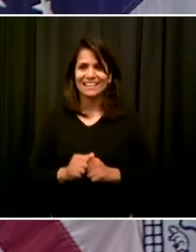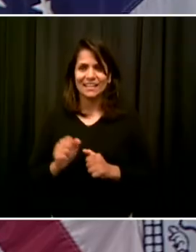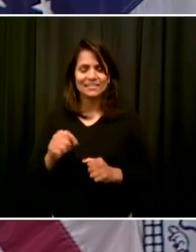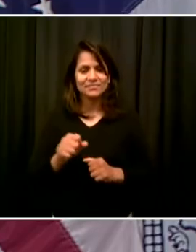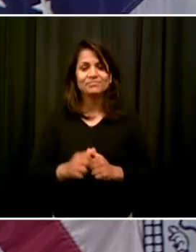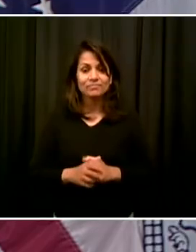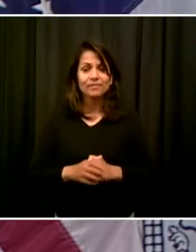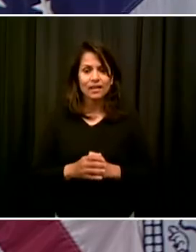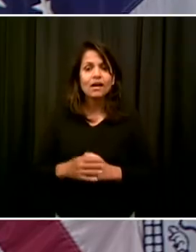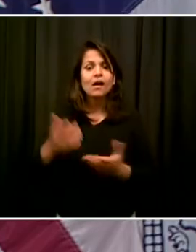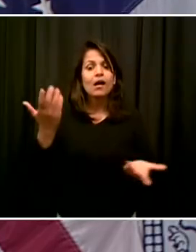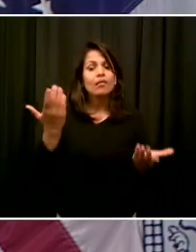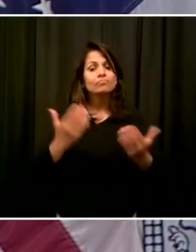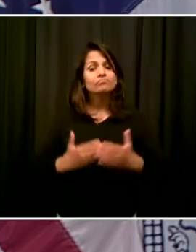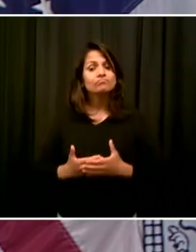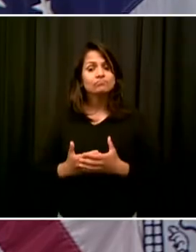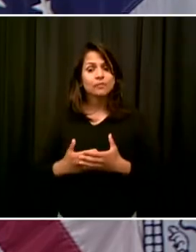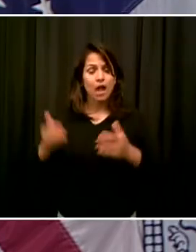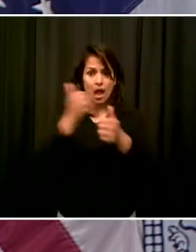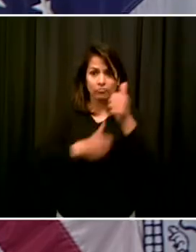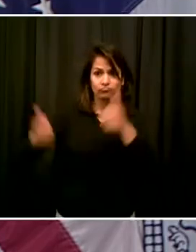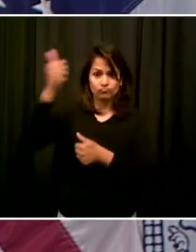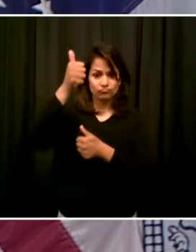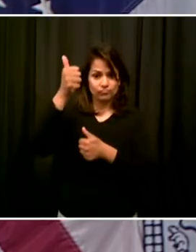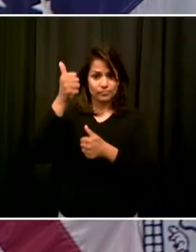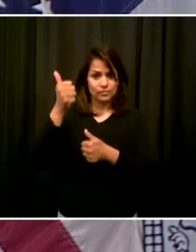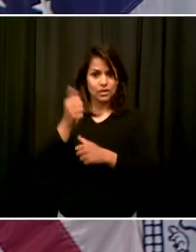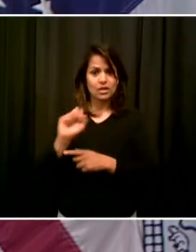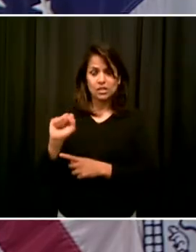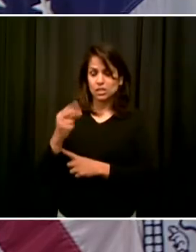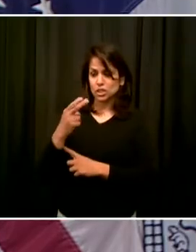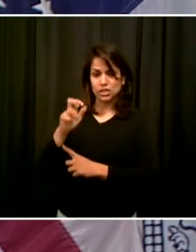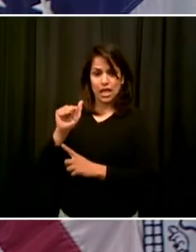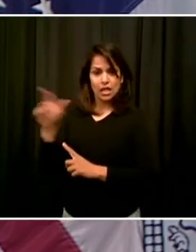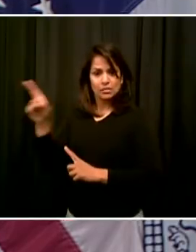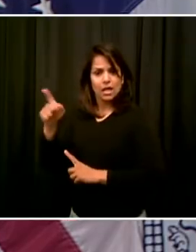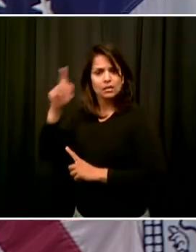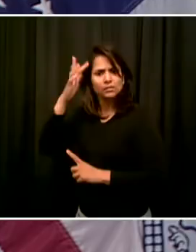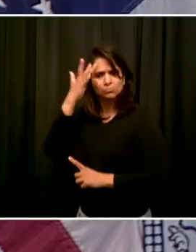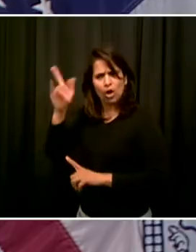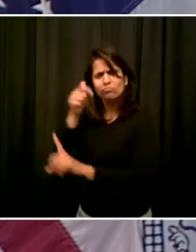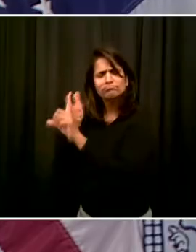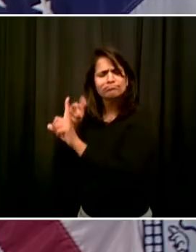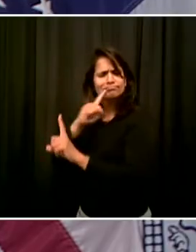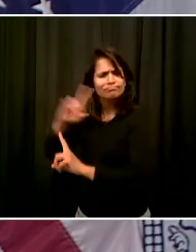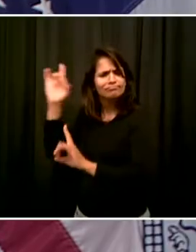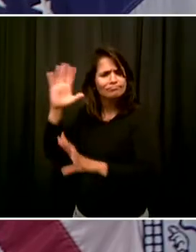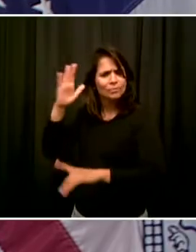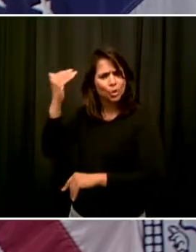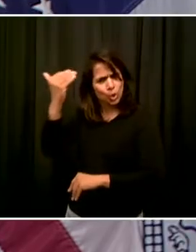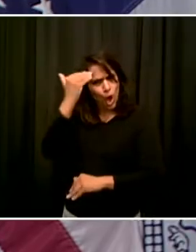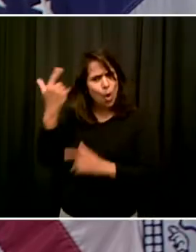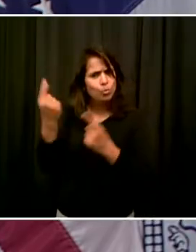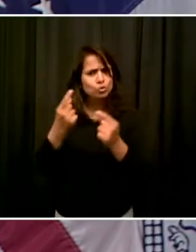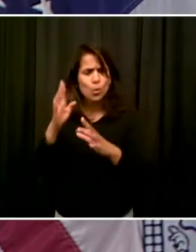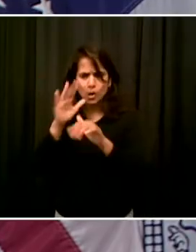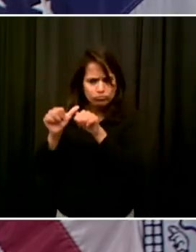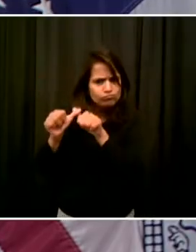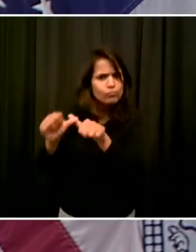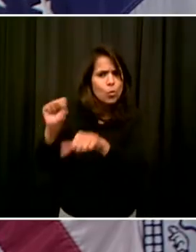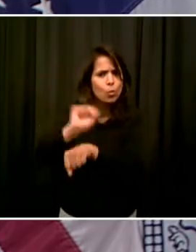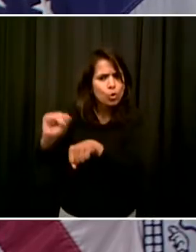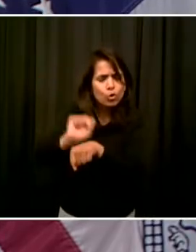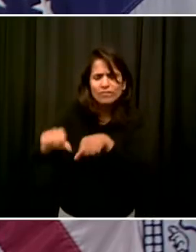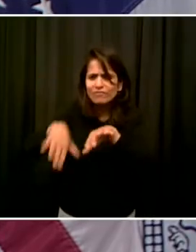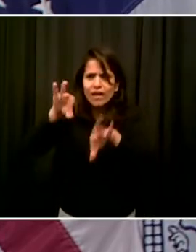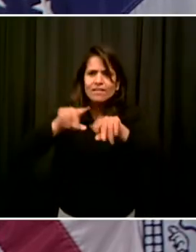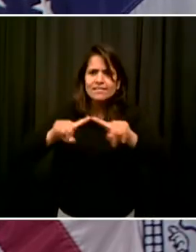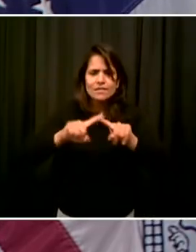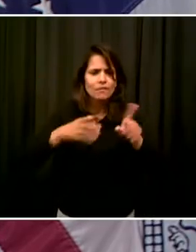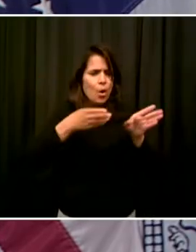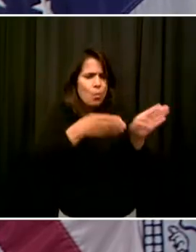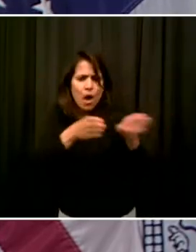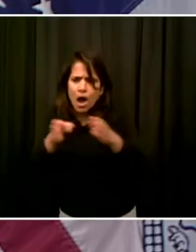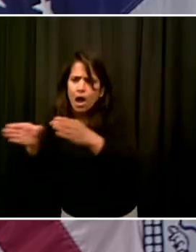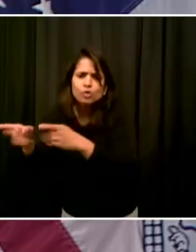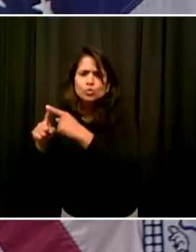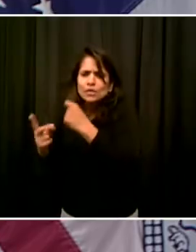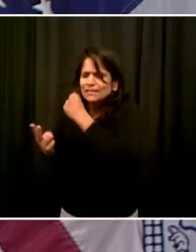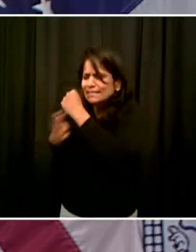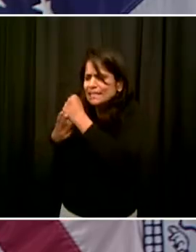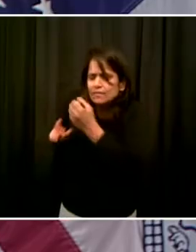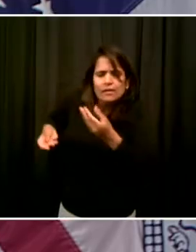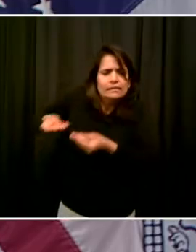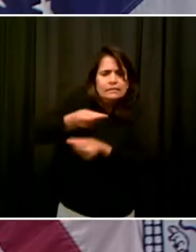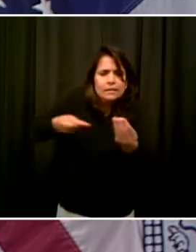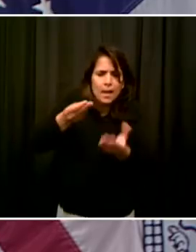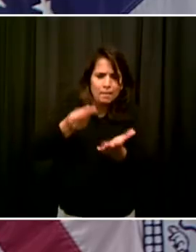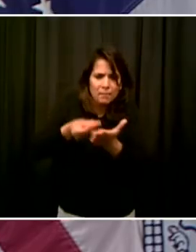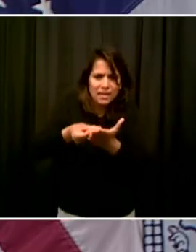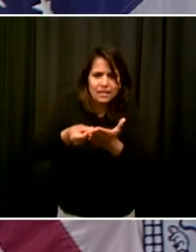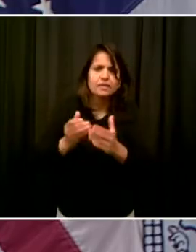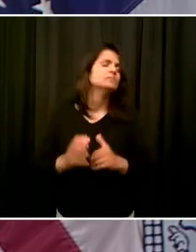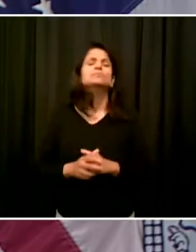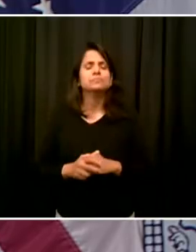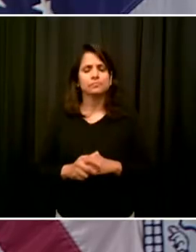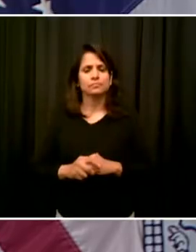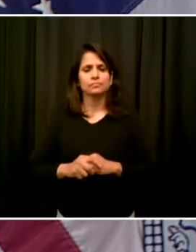AND DATA DRIVEN